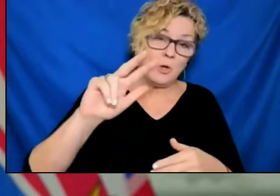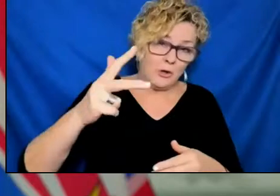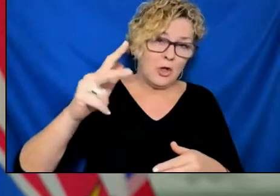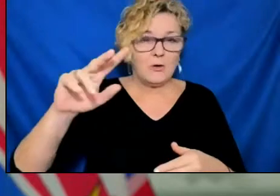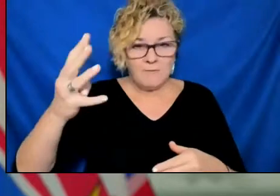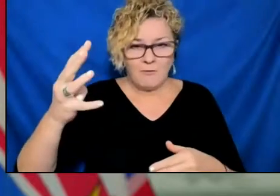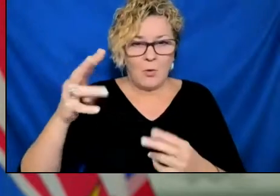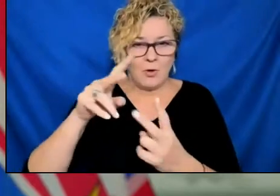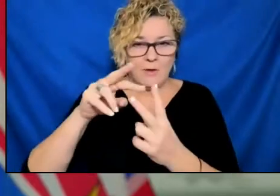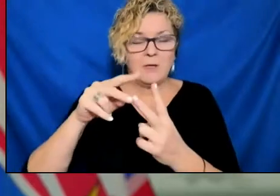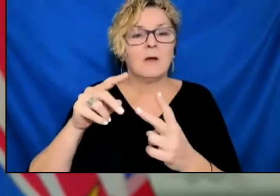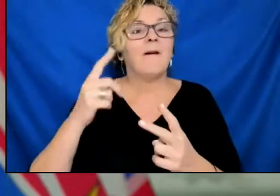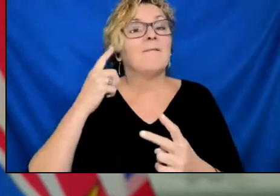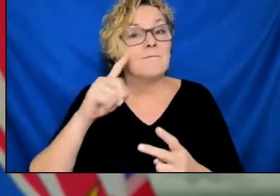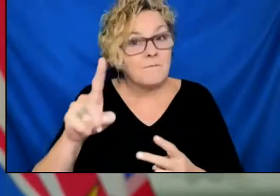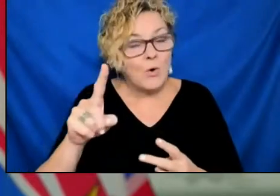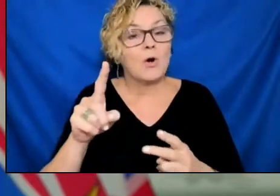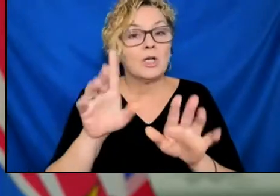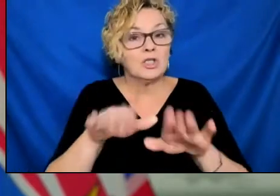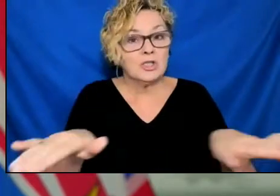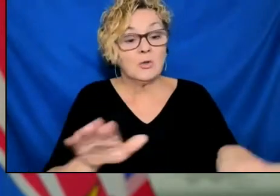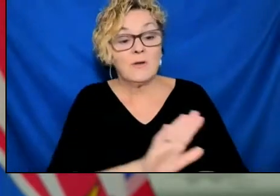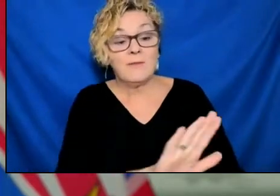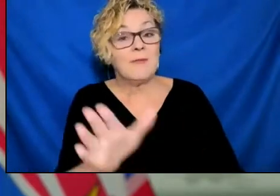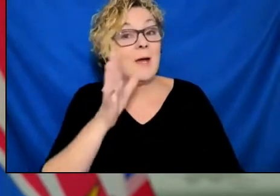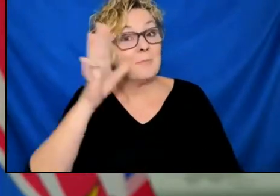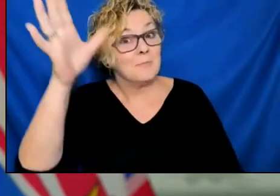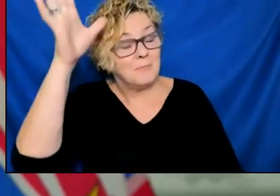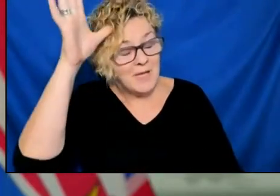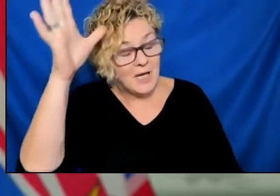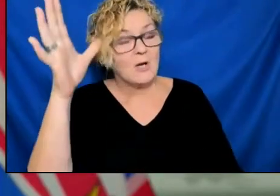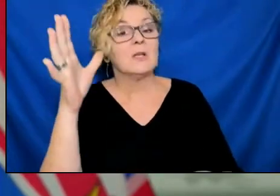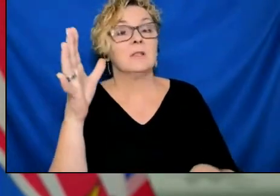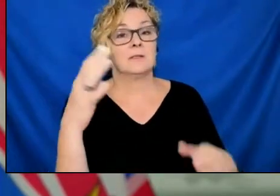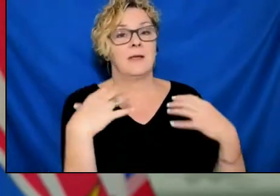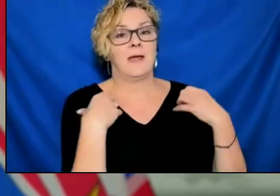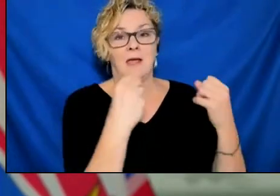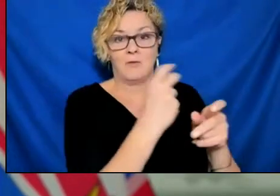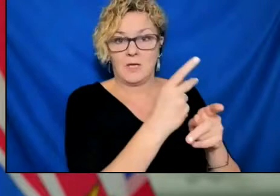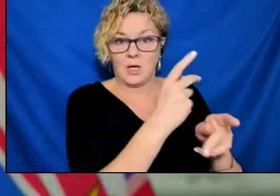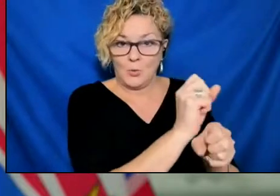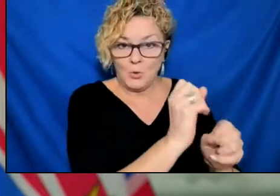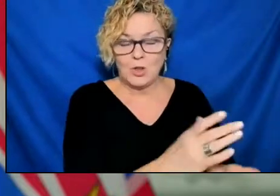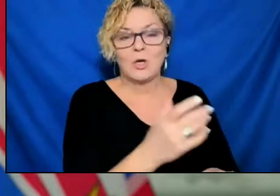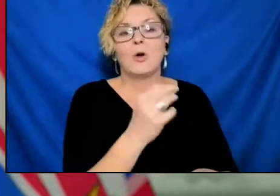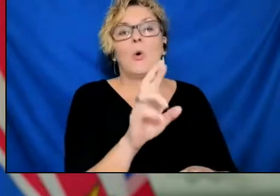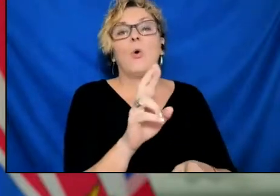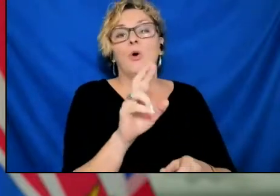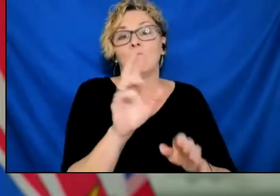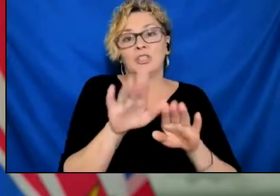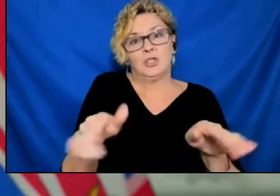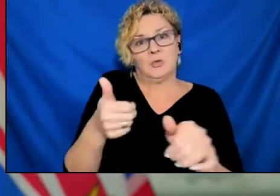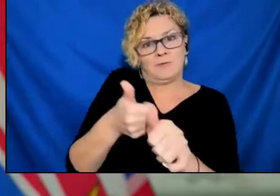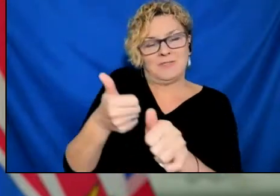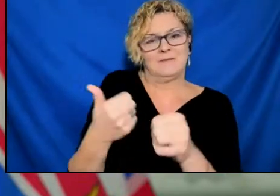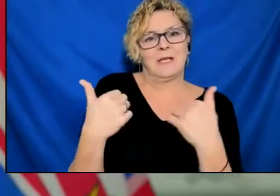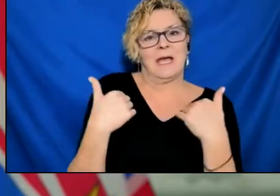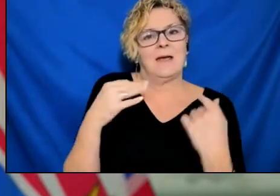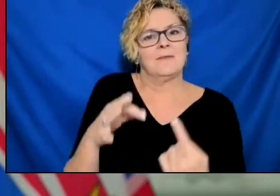or 4 as planned for children of essential workers and those with special needs with full return